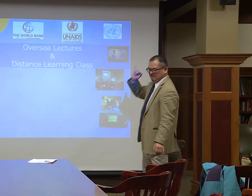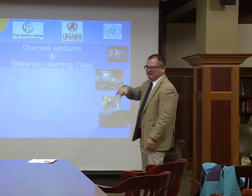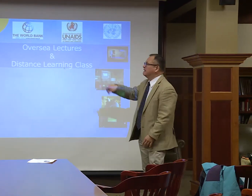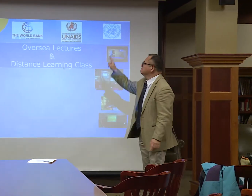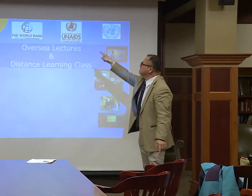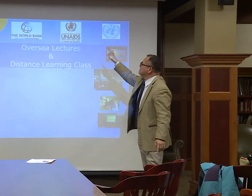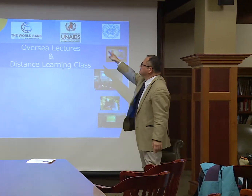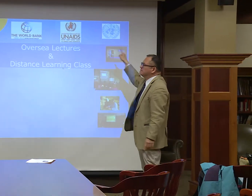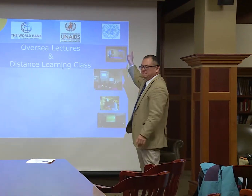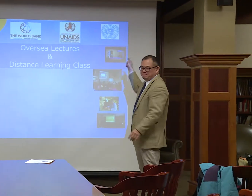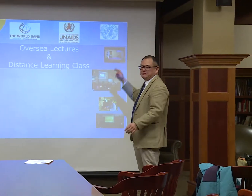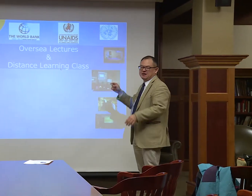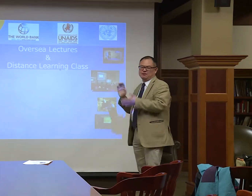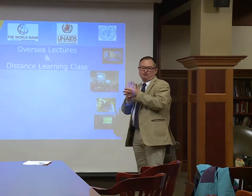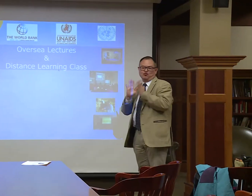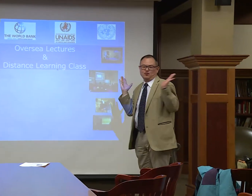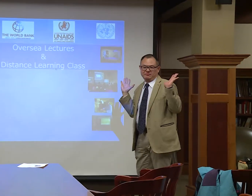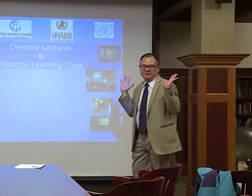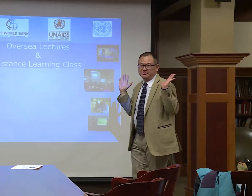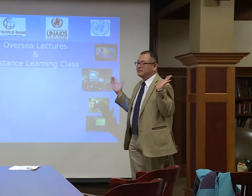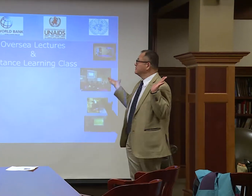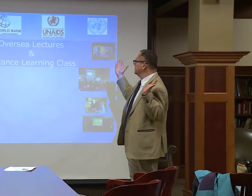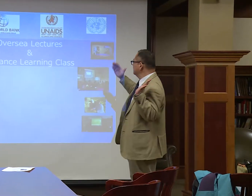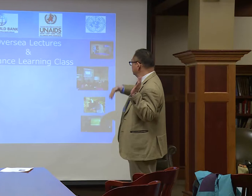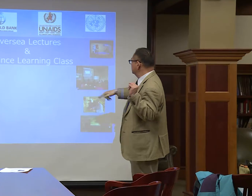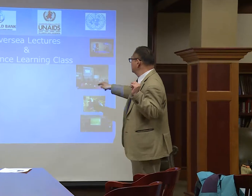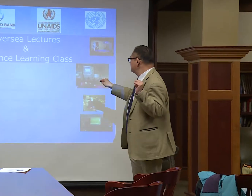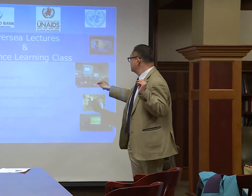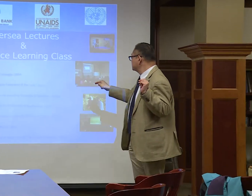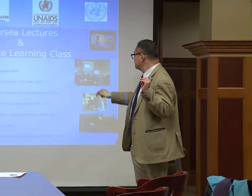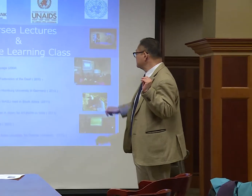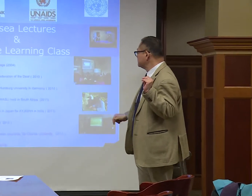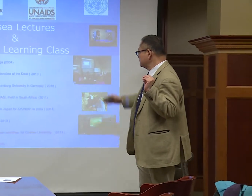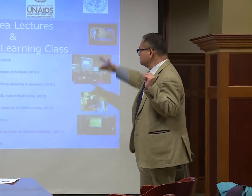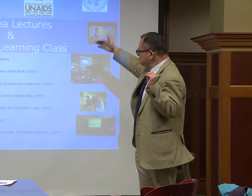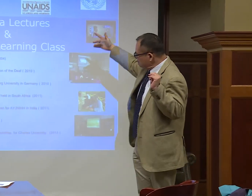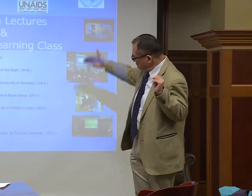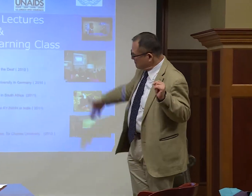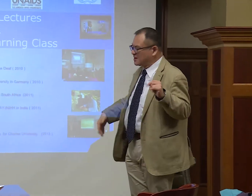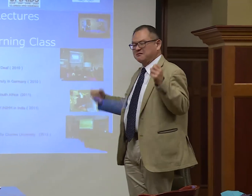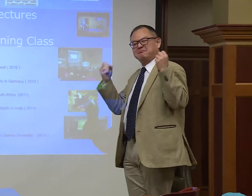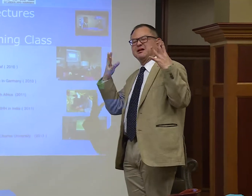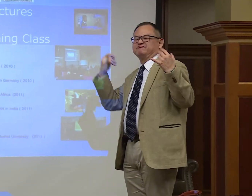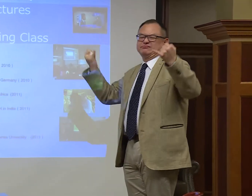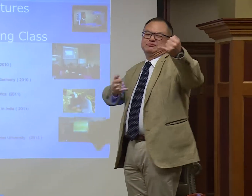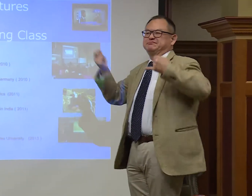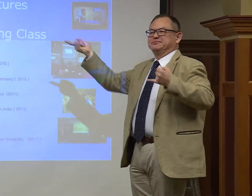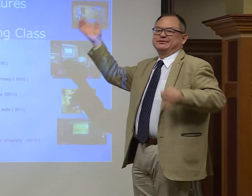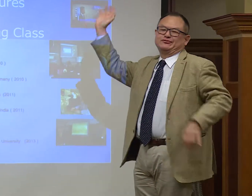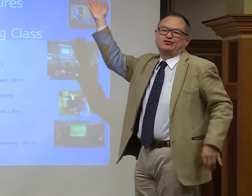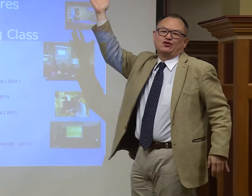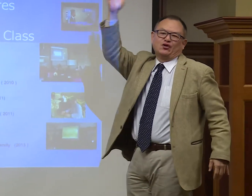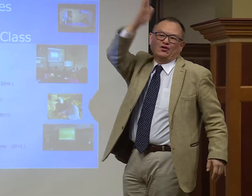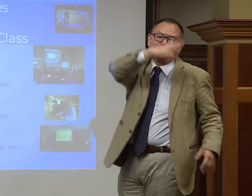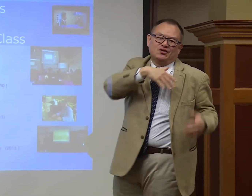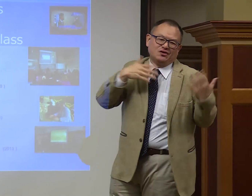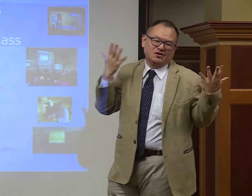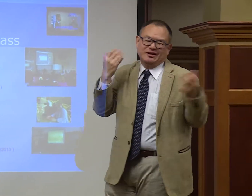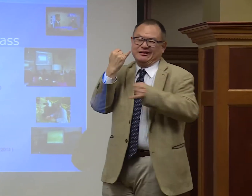icon pictures that you see that I did present-- did presentations for, and then here's a list of a variety of others.